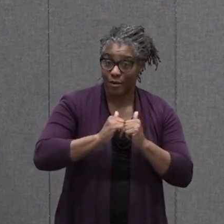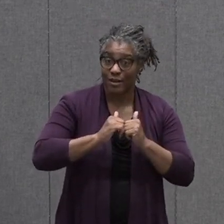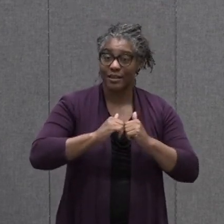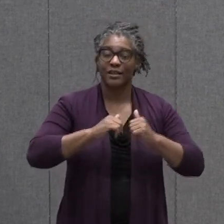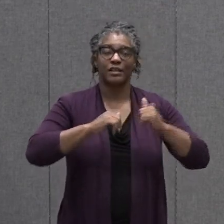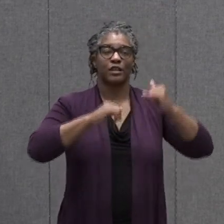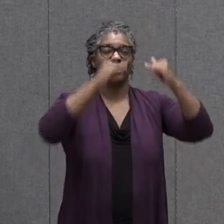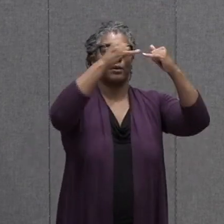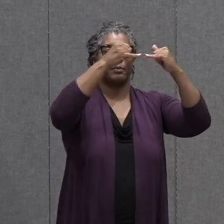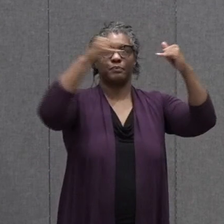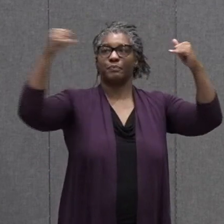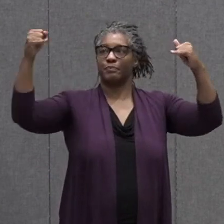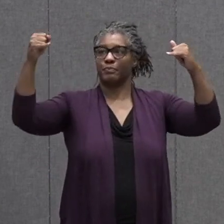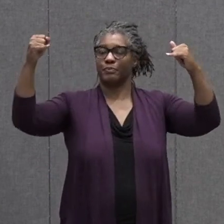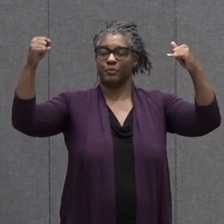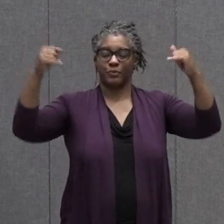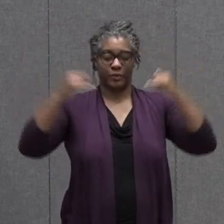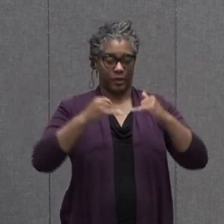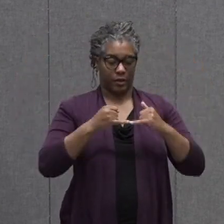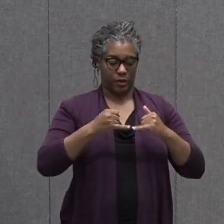and a dotted line in the middle.